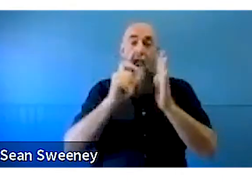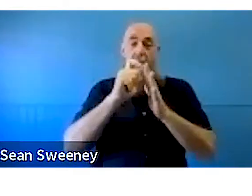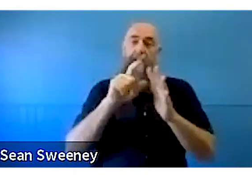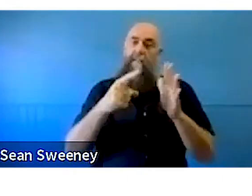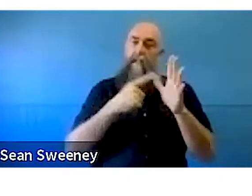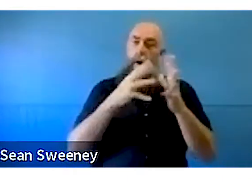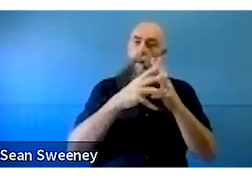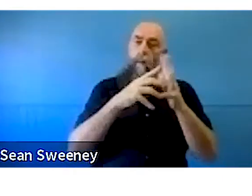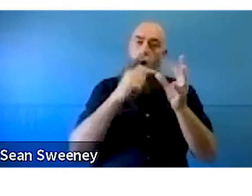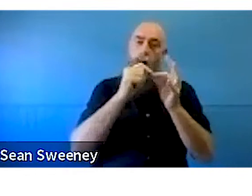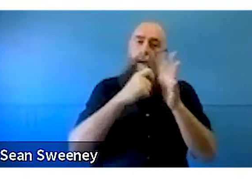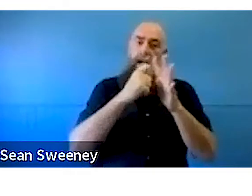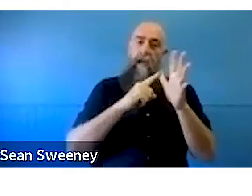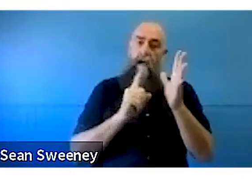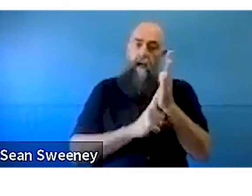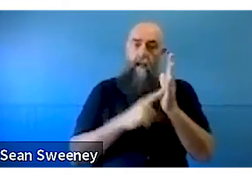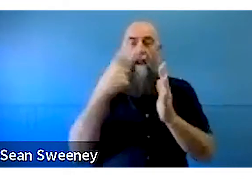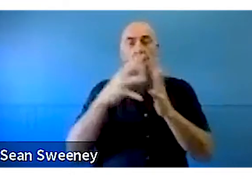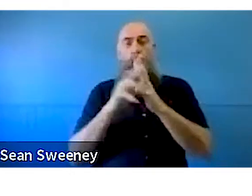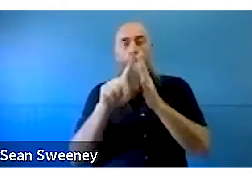respects to their Elders, past and present.